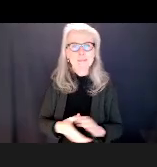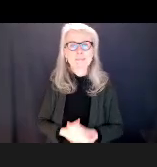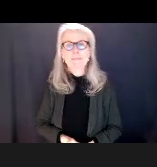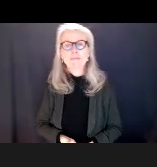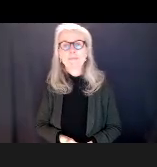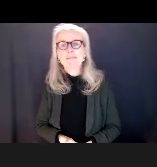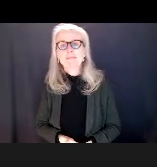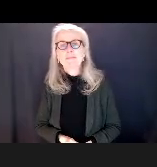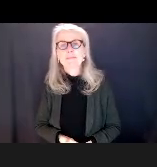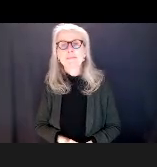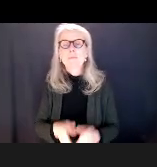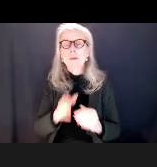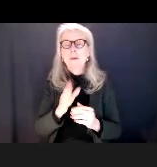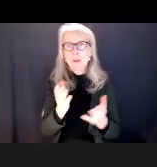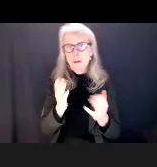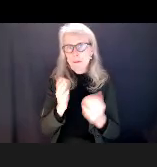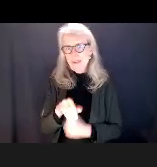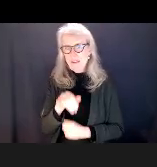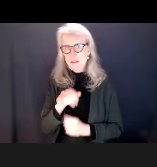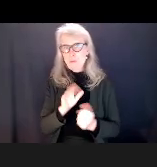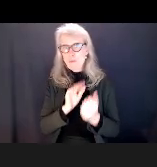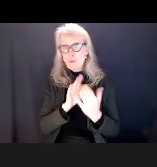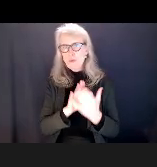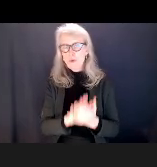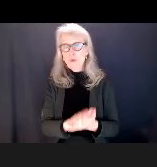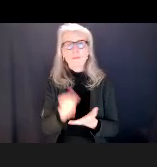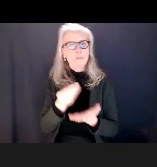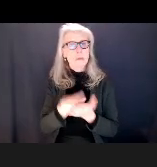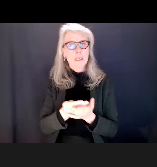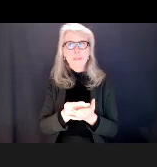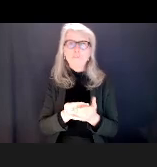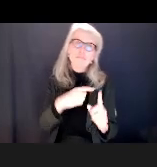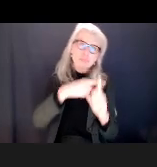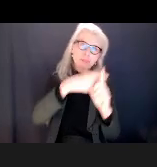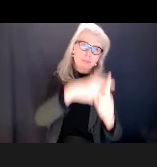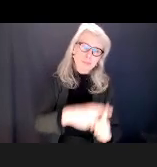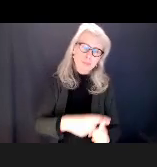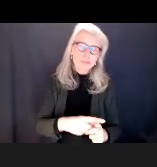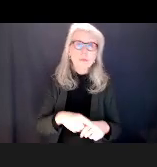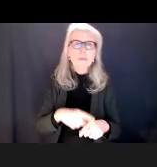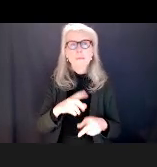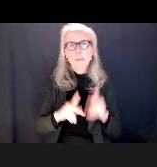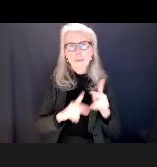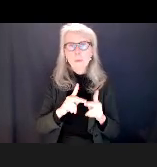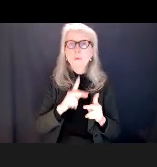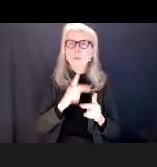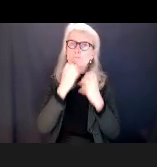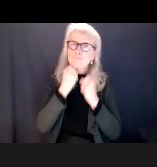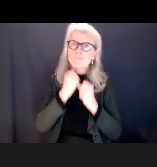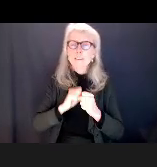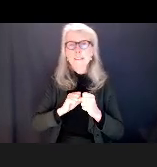Uh direct funding has its proponents, certainly, in disability activism, and I acknowledge that